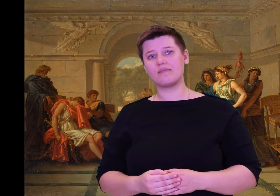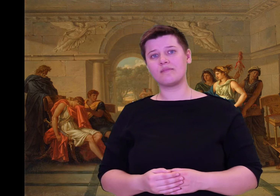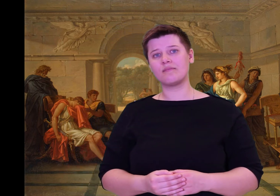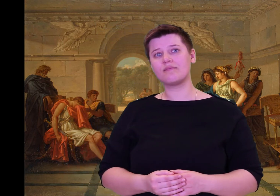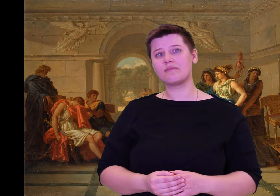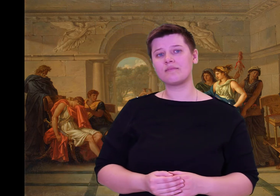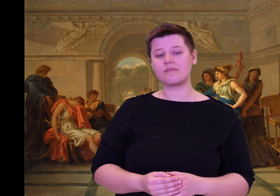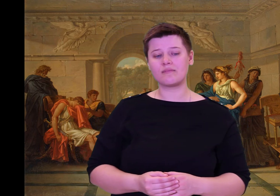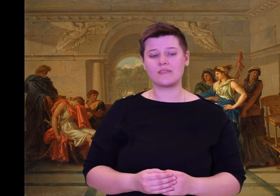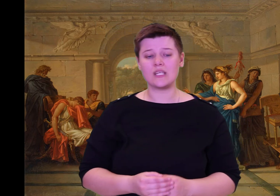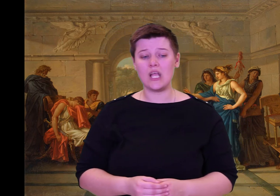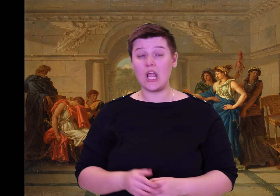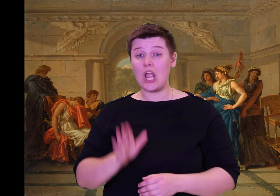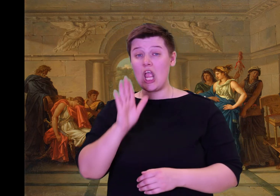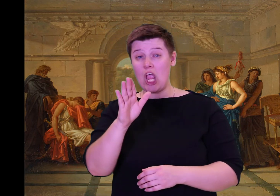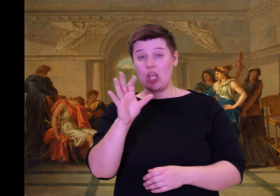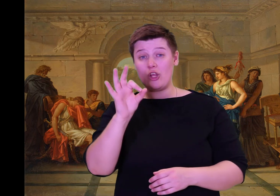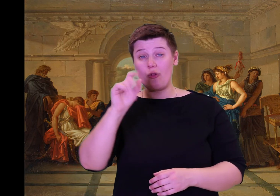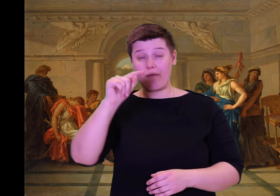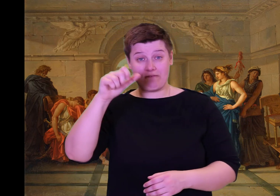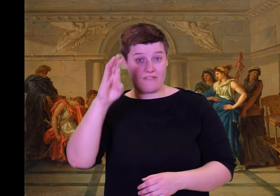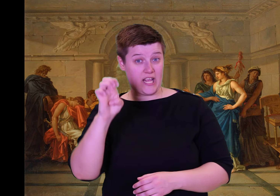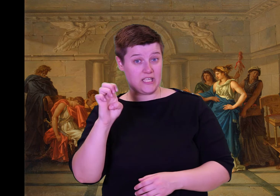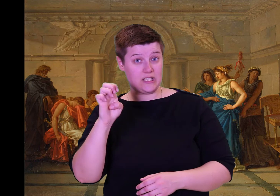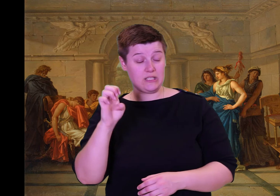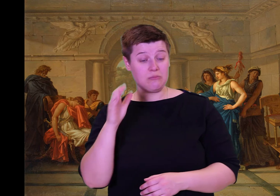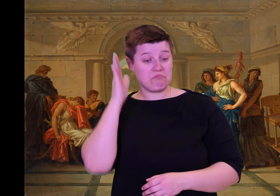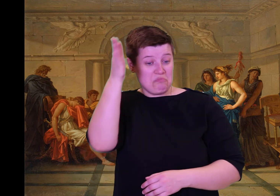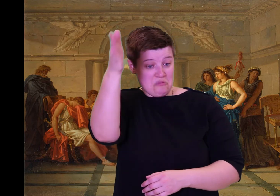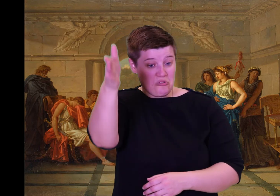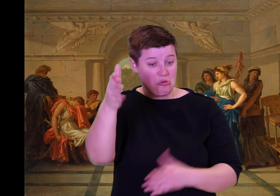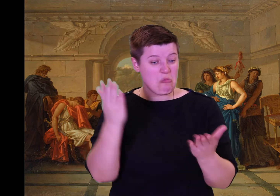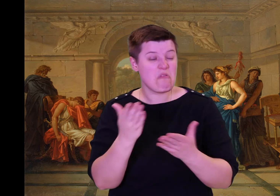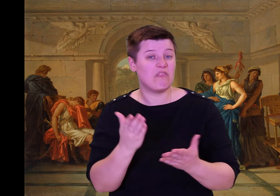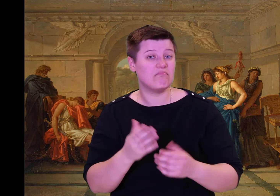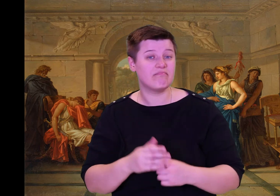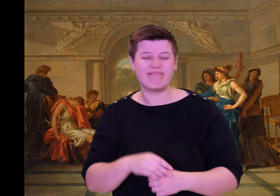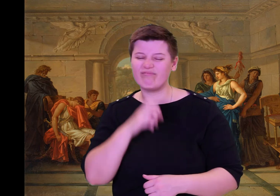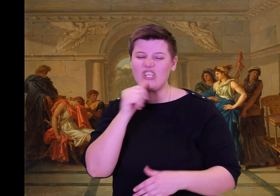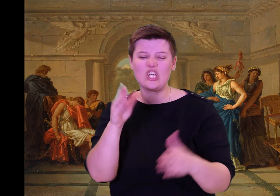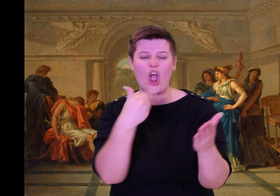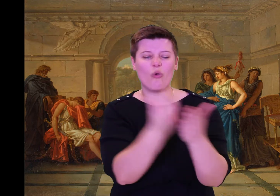At once he answered me, and told me this: 'You should have given Zeus and other